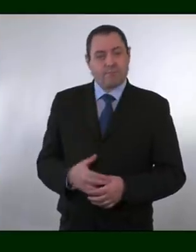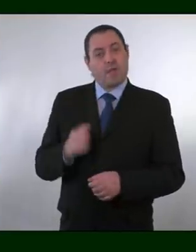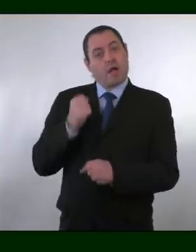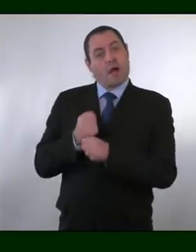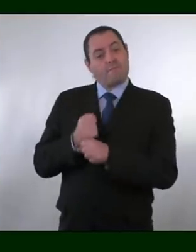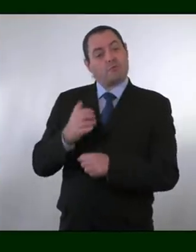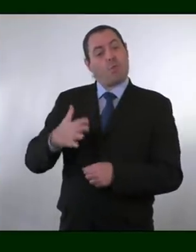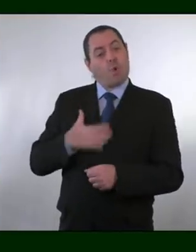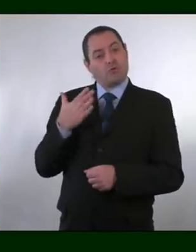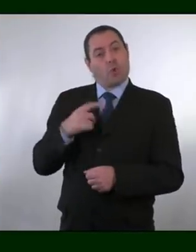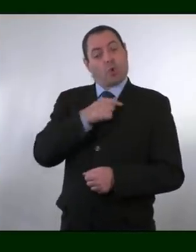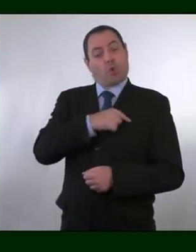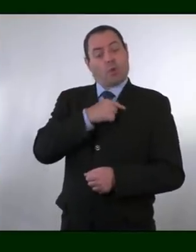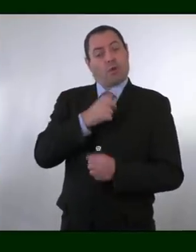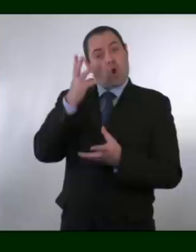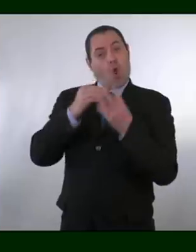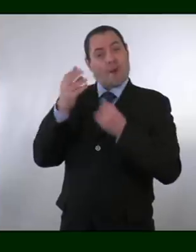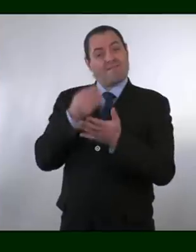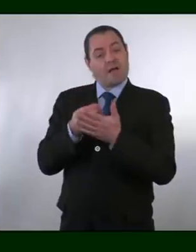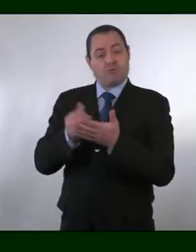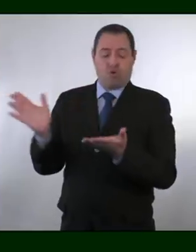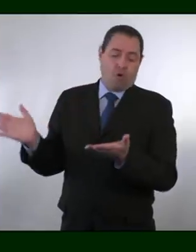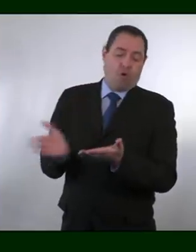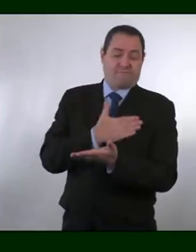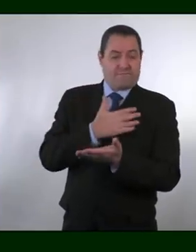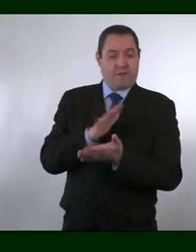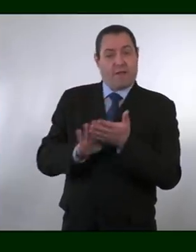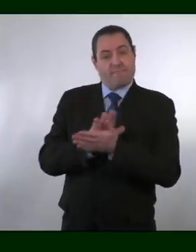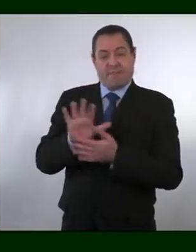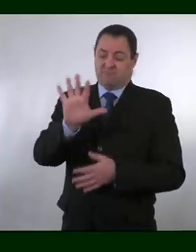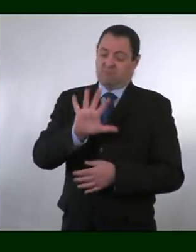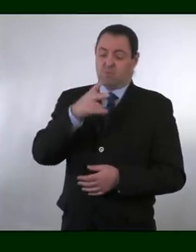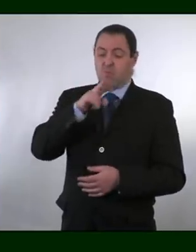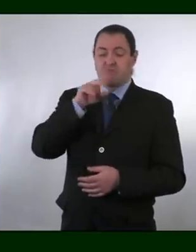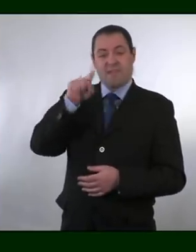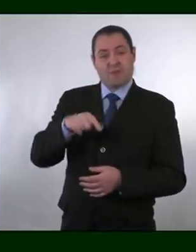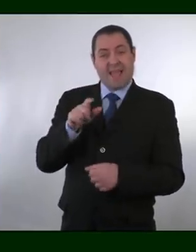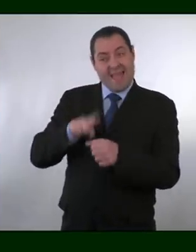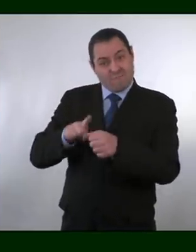fund mean that thousands of workers—about 200,000 a year, many of them low-paid—will miss out on